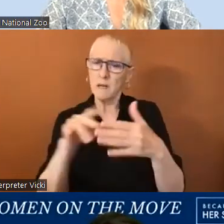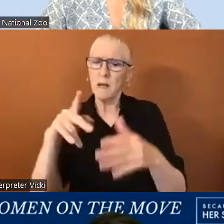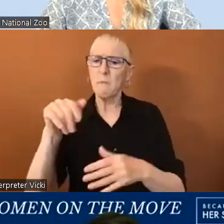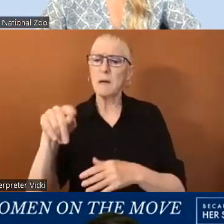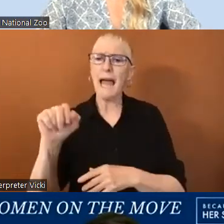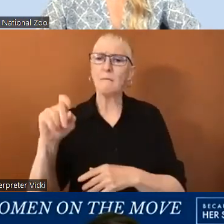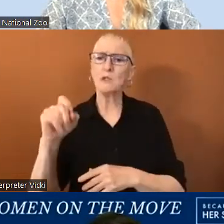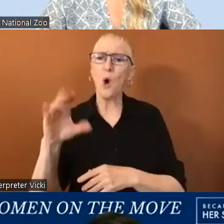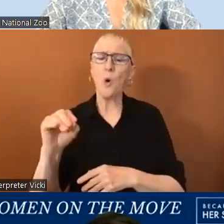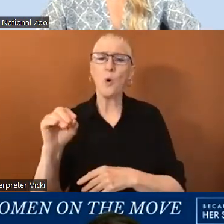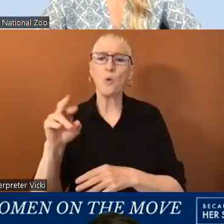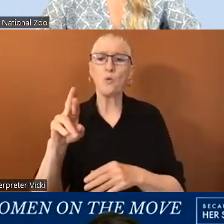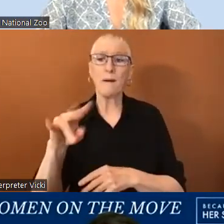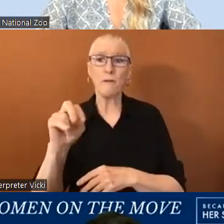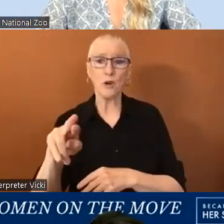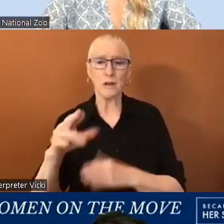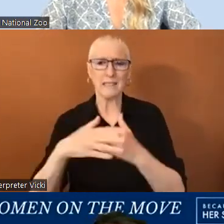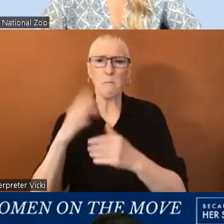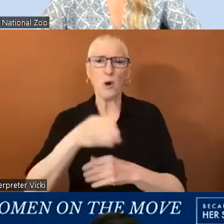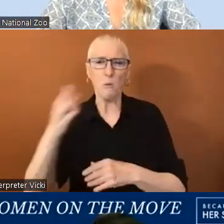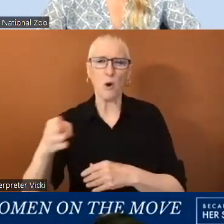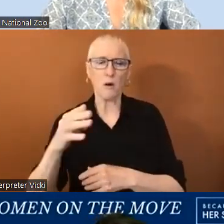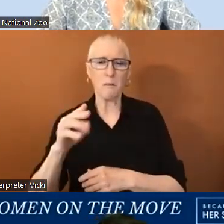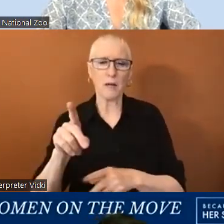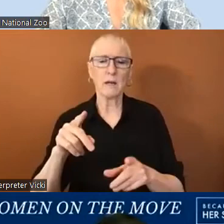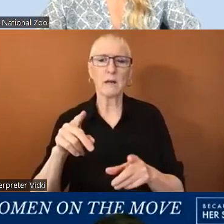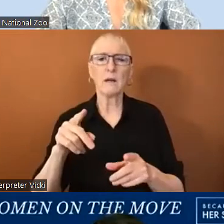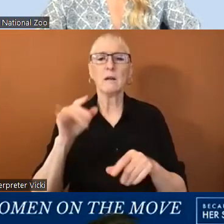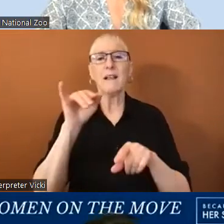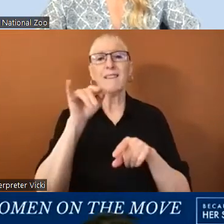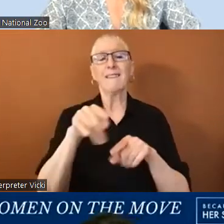in you know the Baltimore area this is, the the video you were looking at was actually Bloede dam which